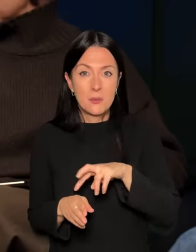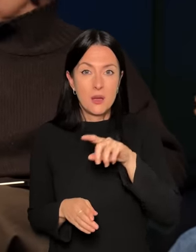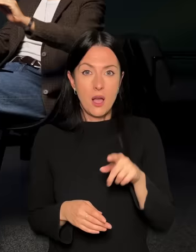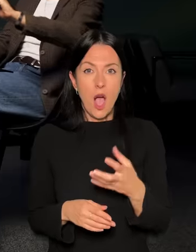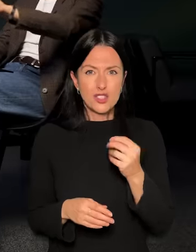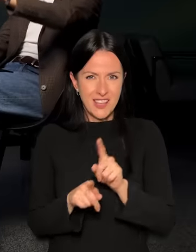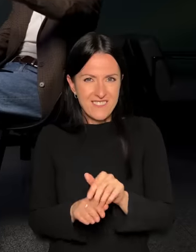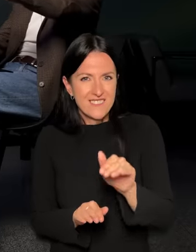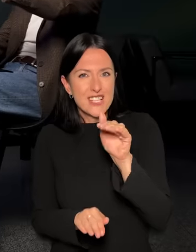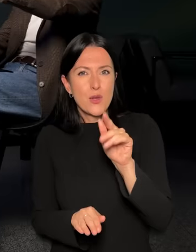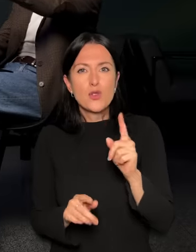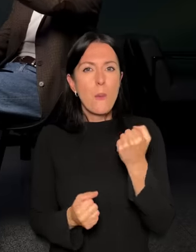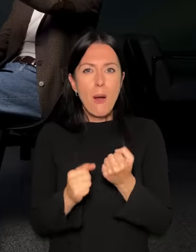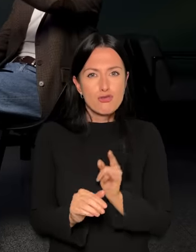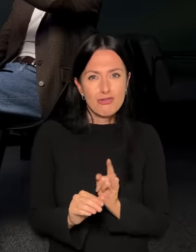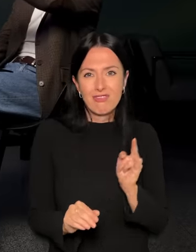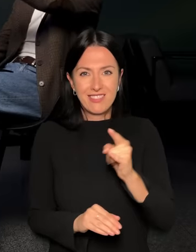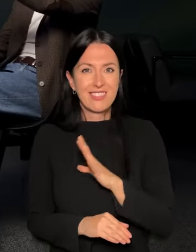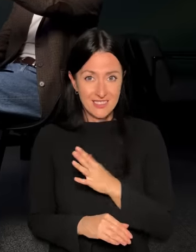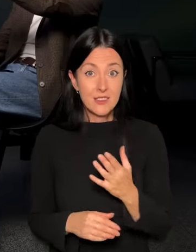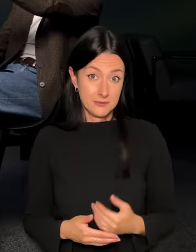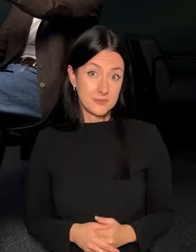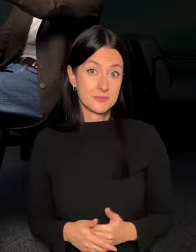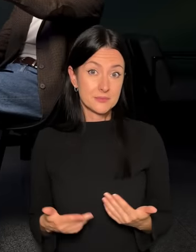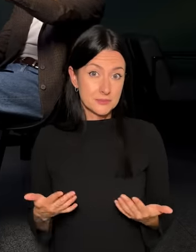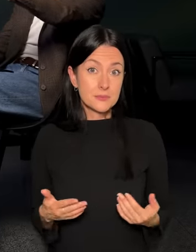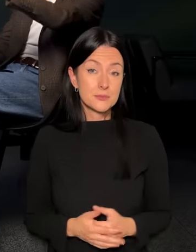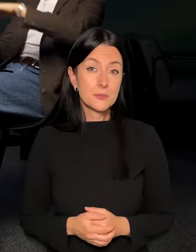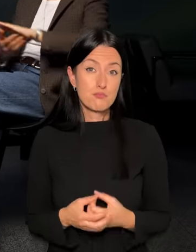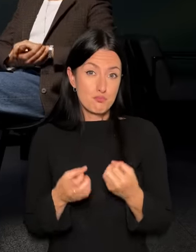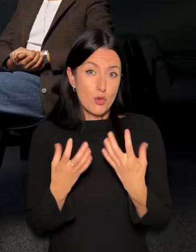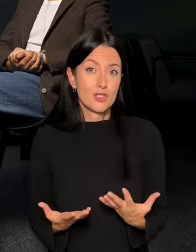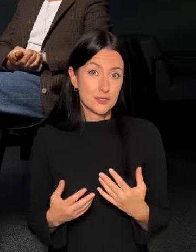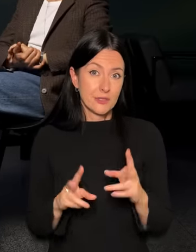And they made it so high, so that cars wouldn't drive on it? Yes, yes.